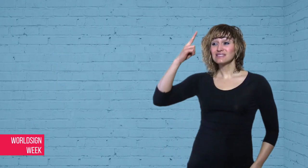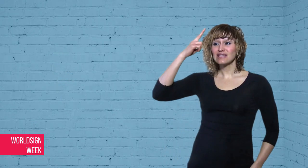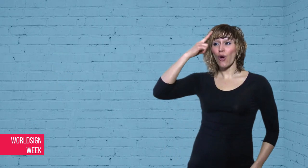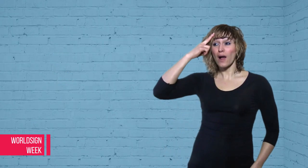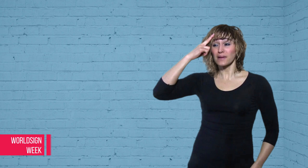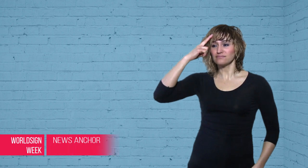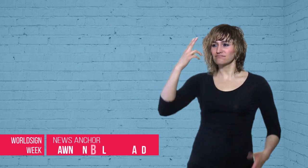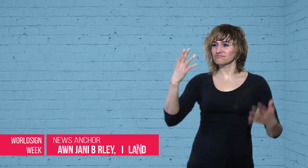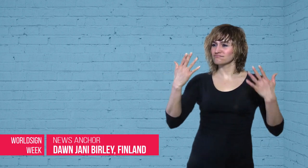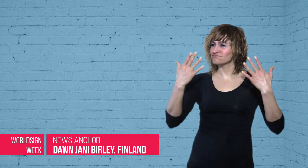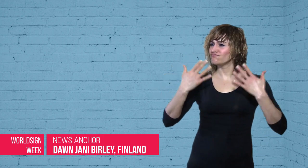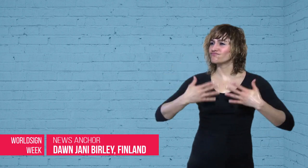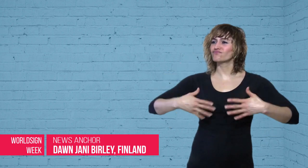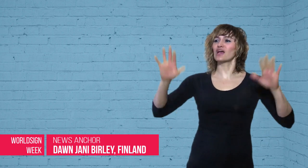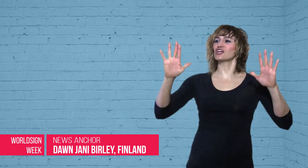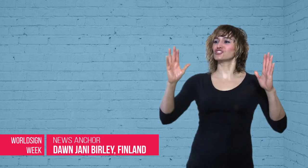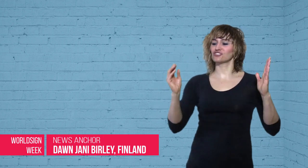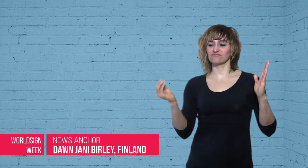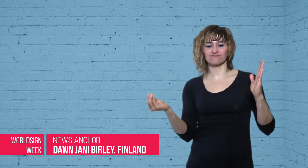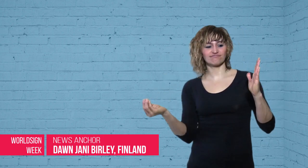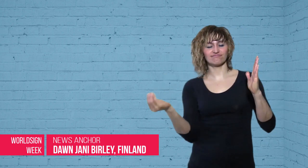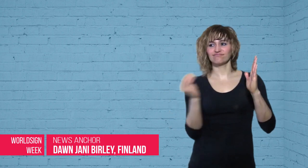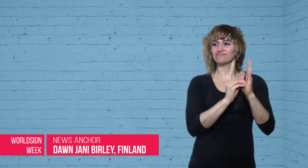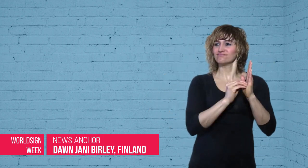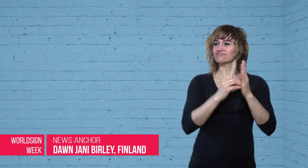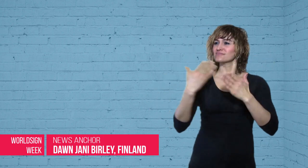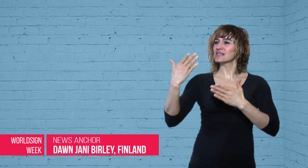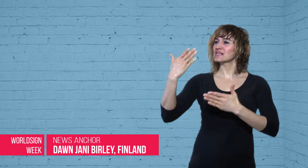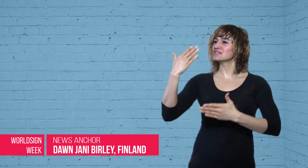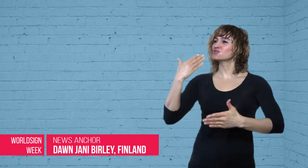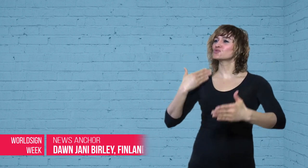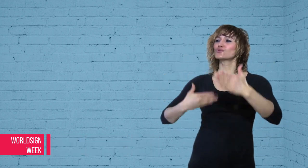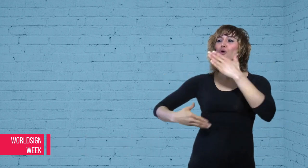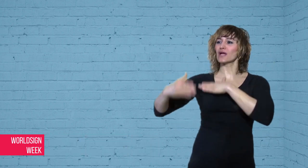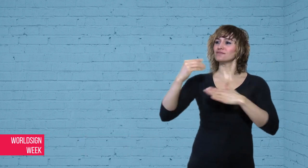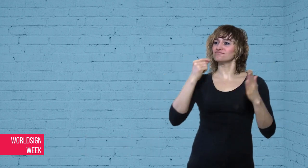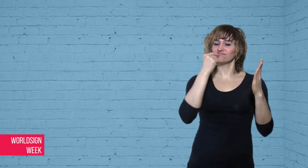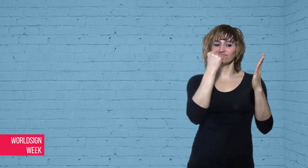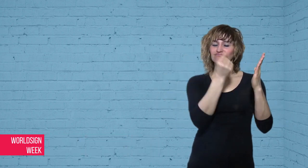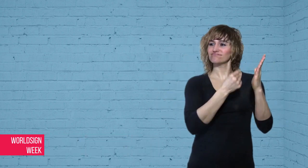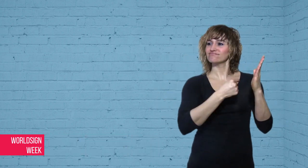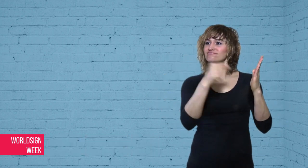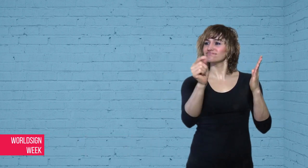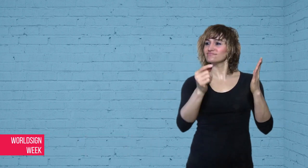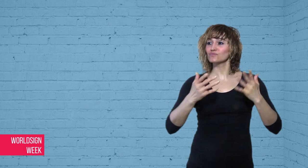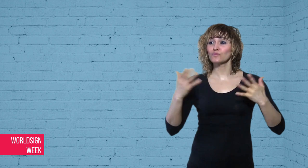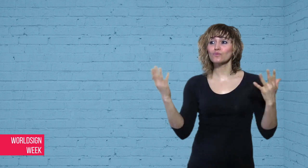Dawn: Saudi Arabia made history